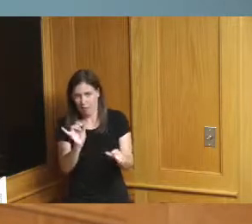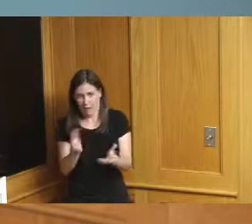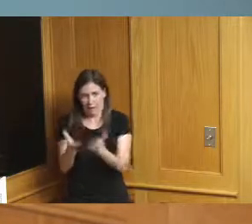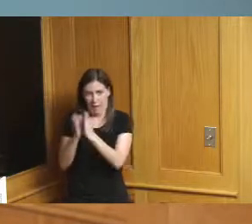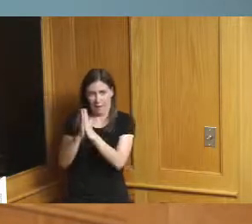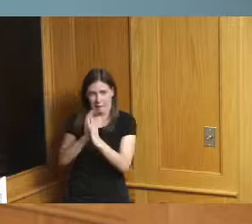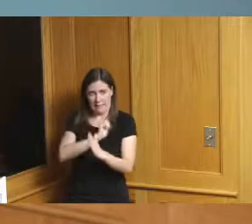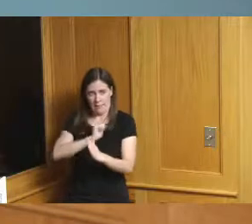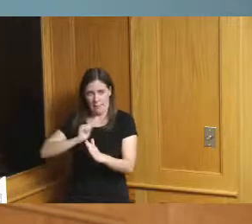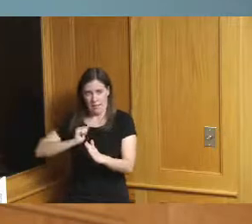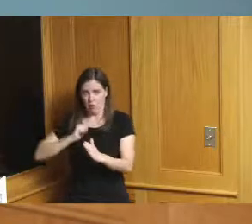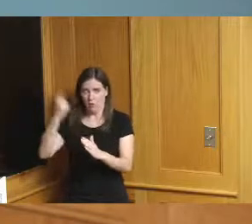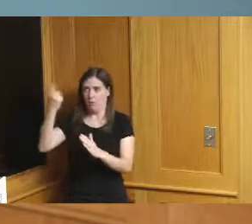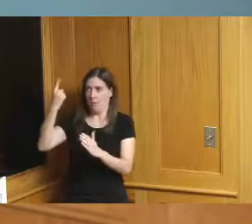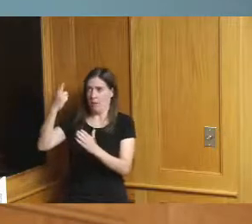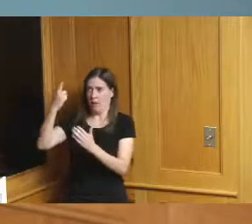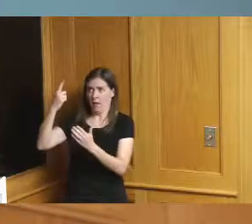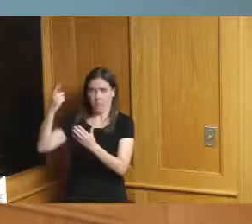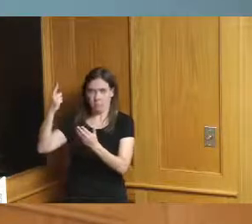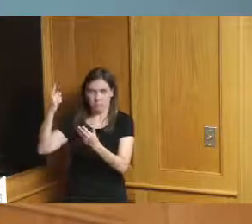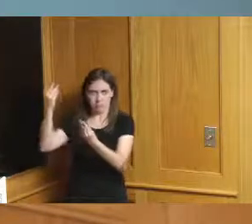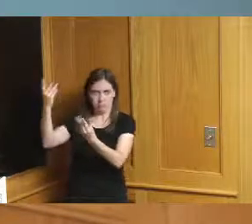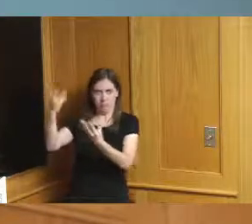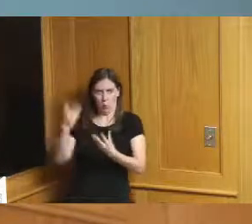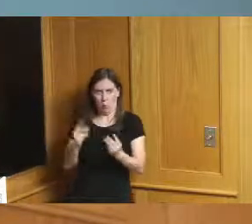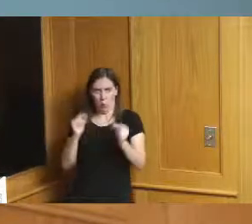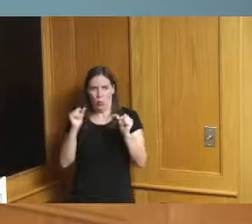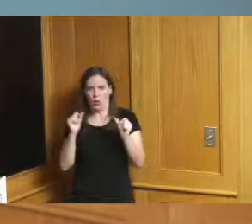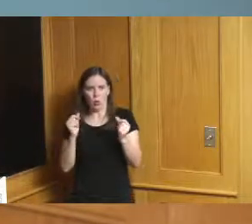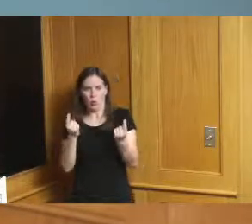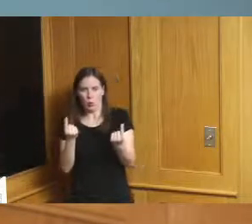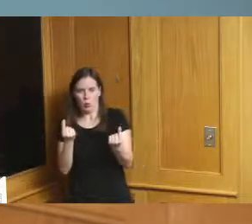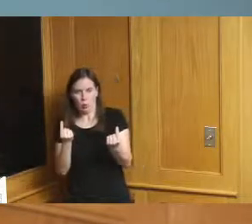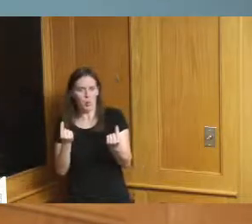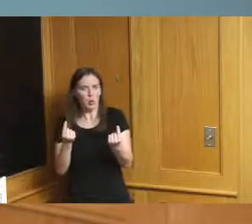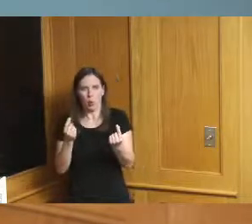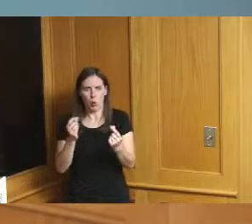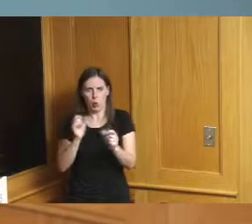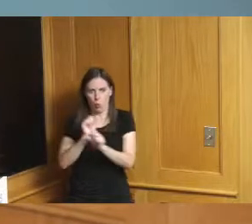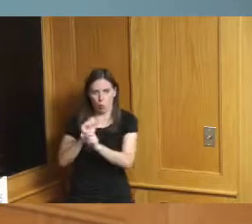get something to us quickly on working with Commissioner customer what's available from